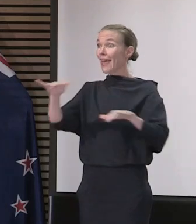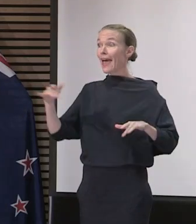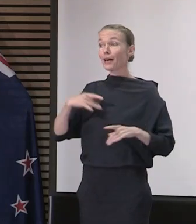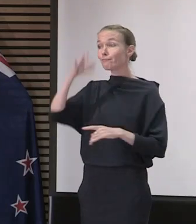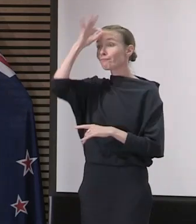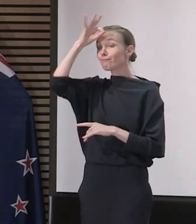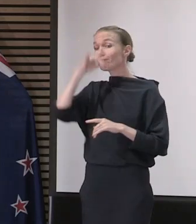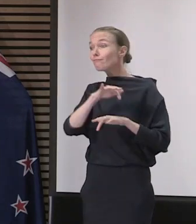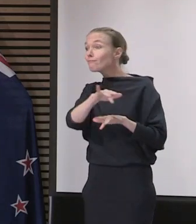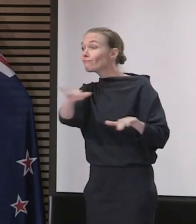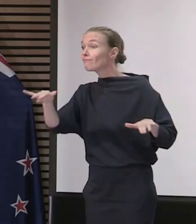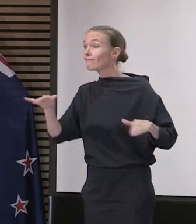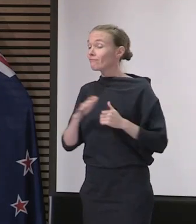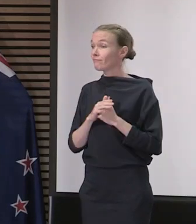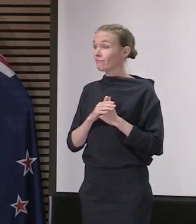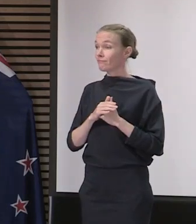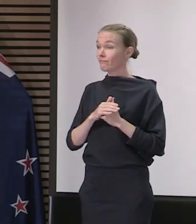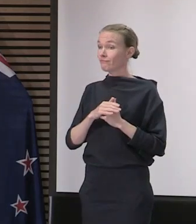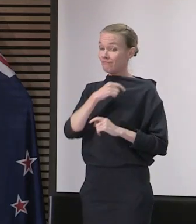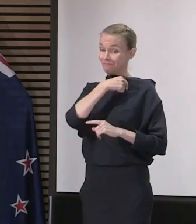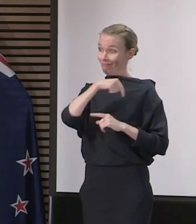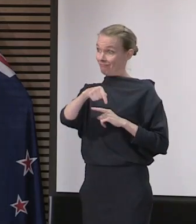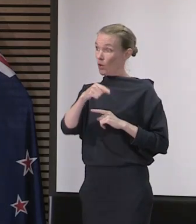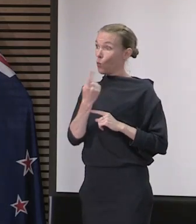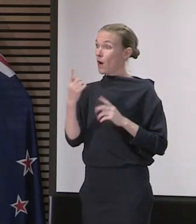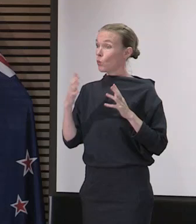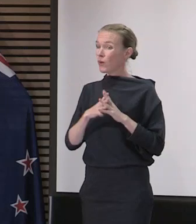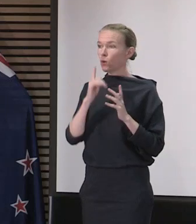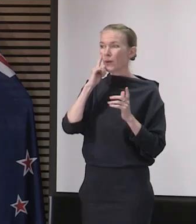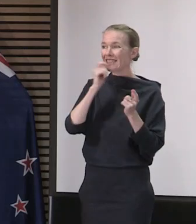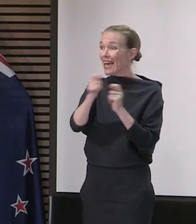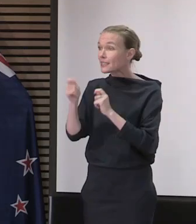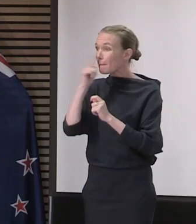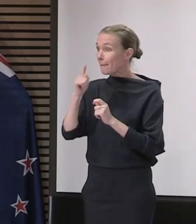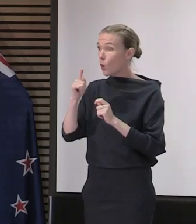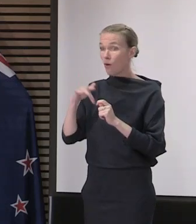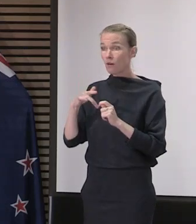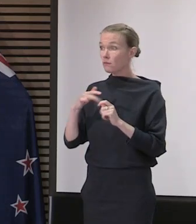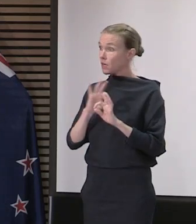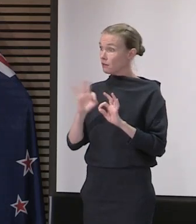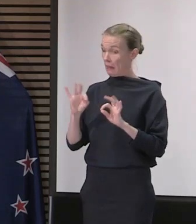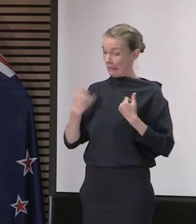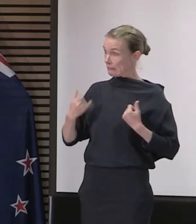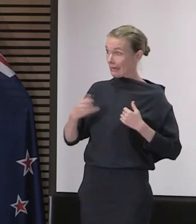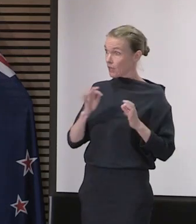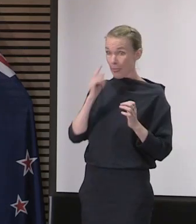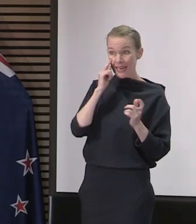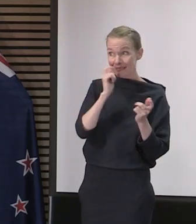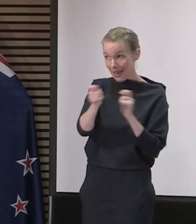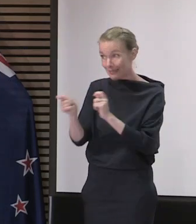undetected community transmission in our communities. We have had a week of testing out in the